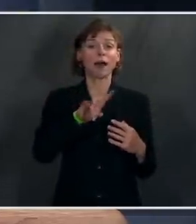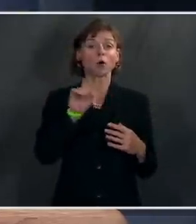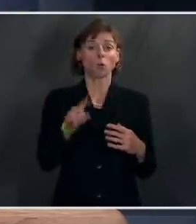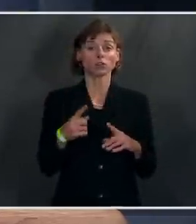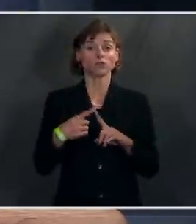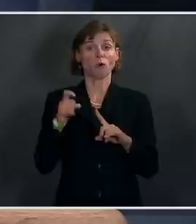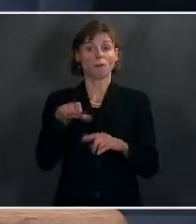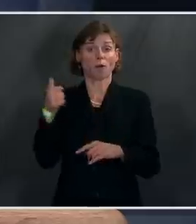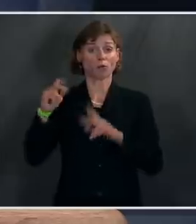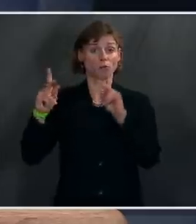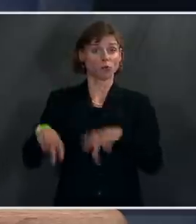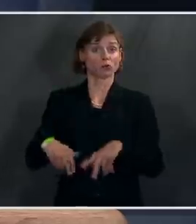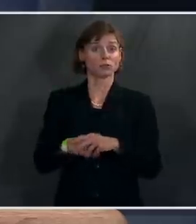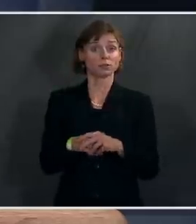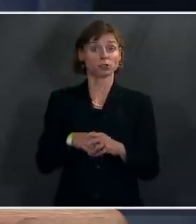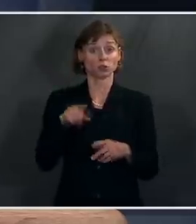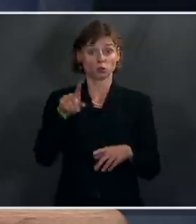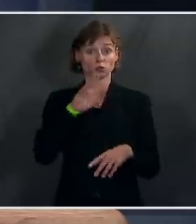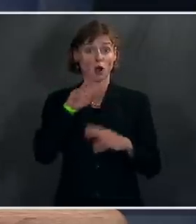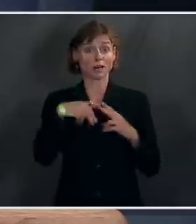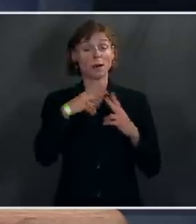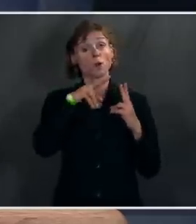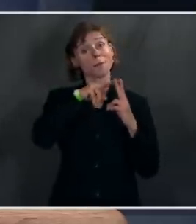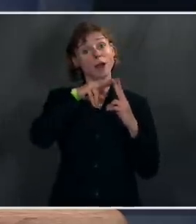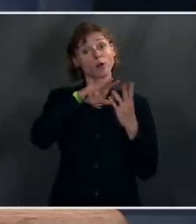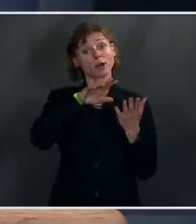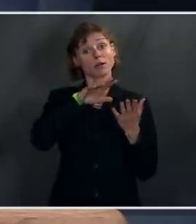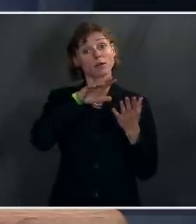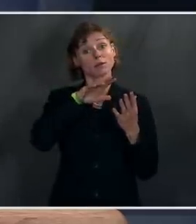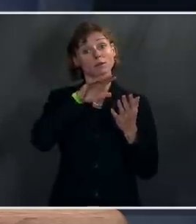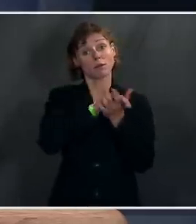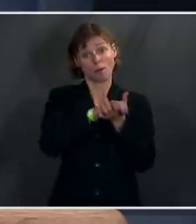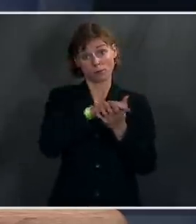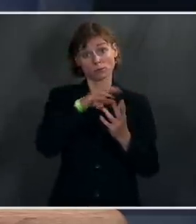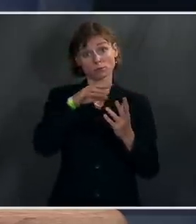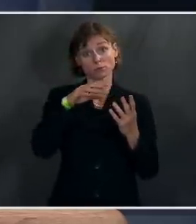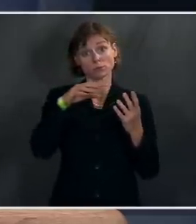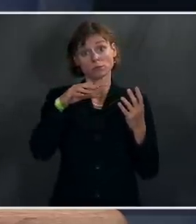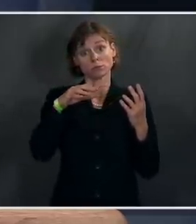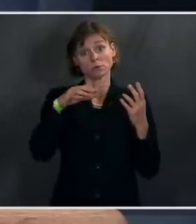And married couples, as you know, are able to travel. There was a review of students